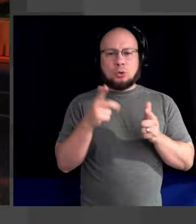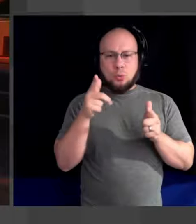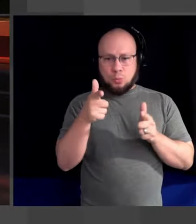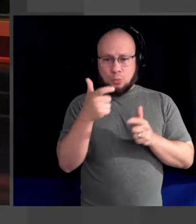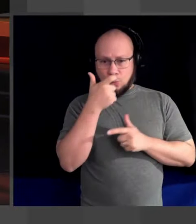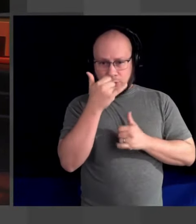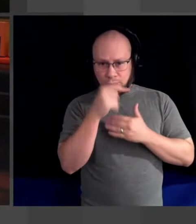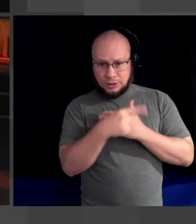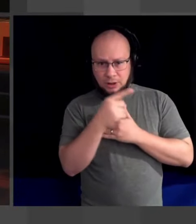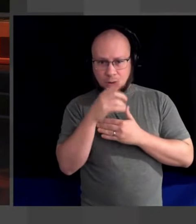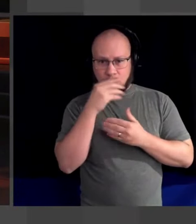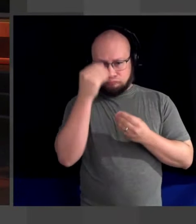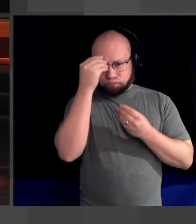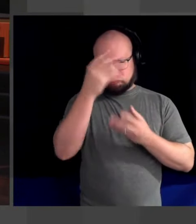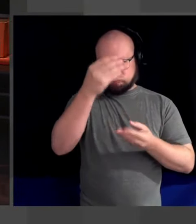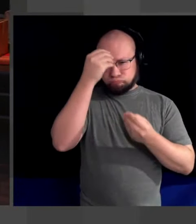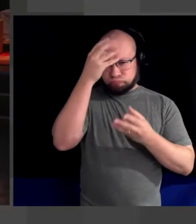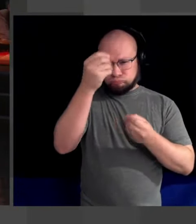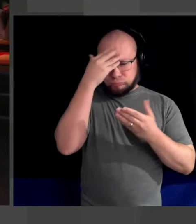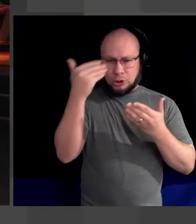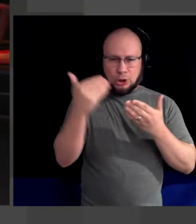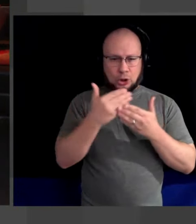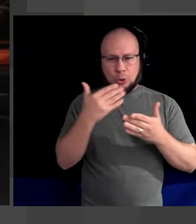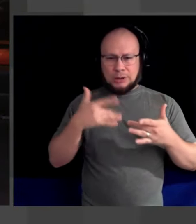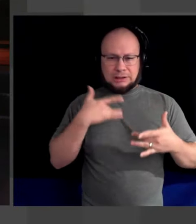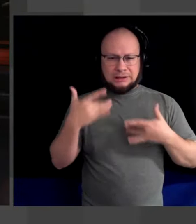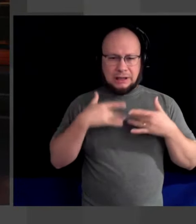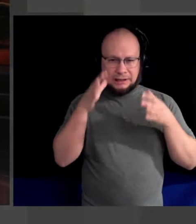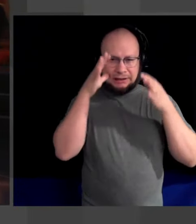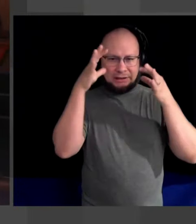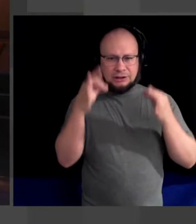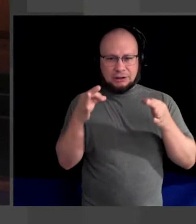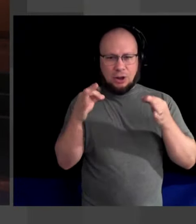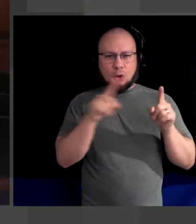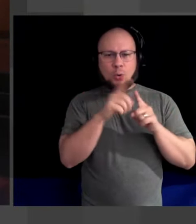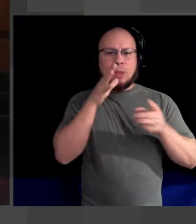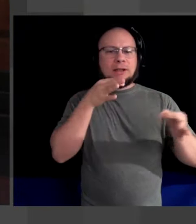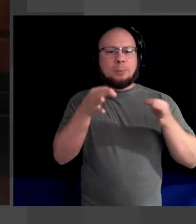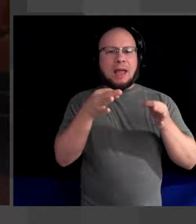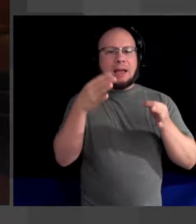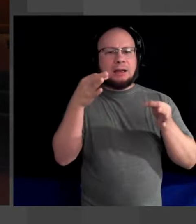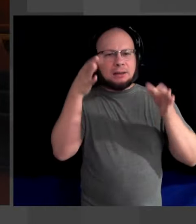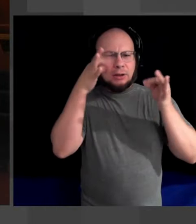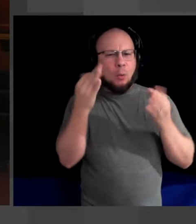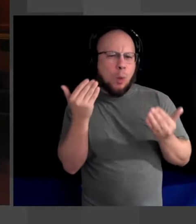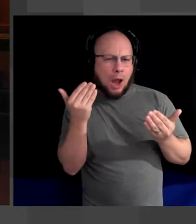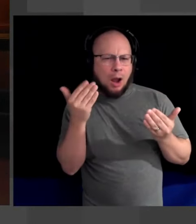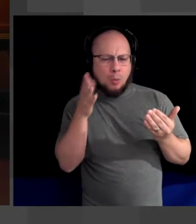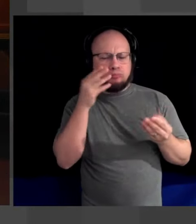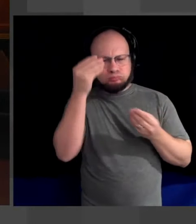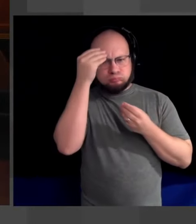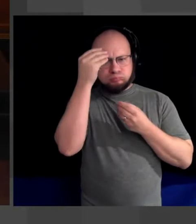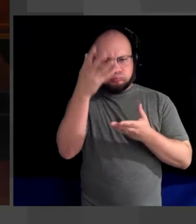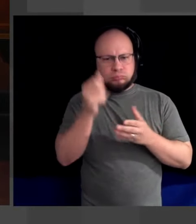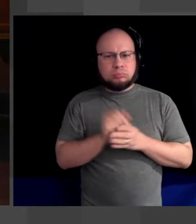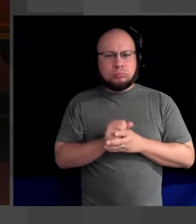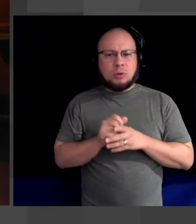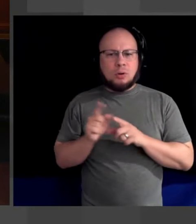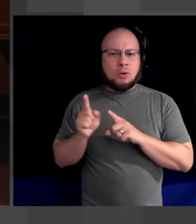ADDITIONS COMING TO MINECRAFT